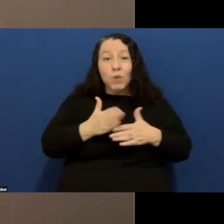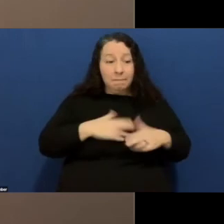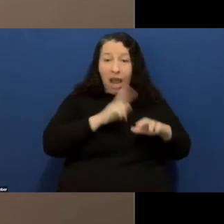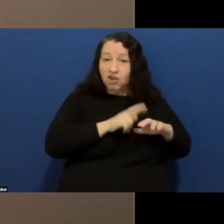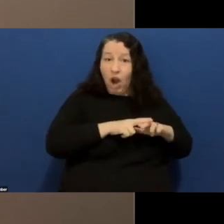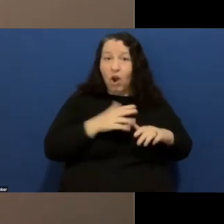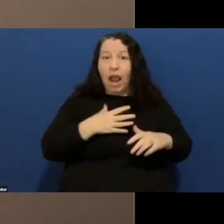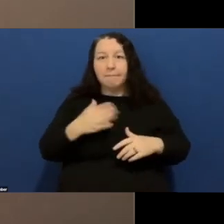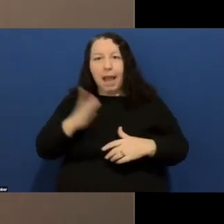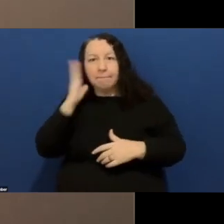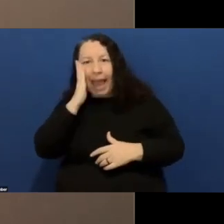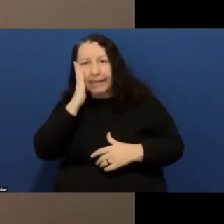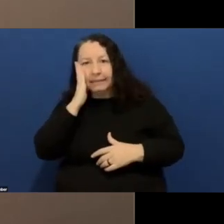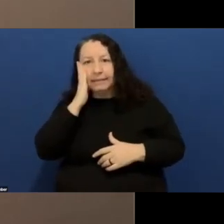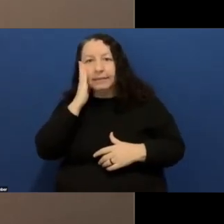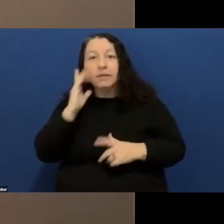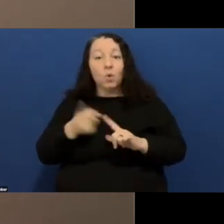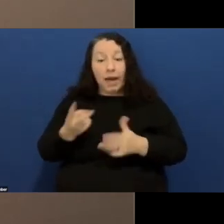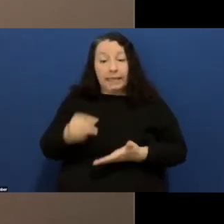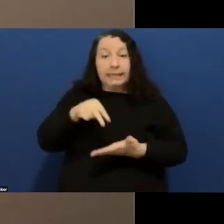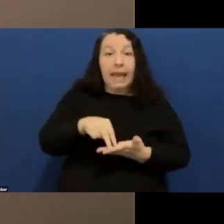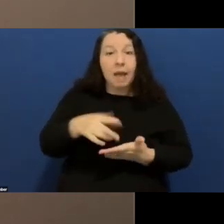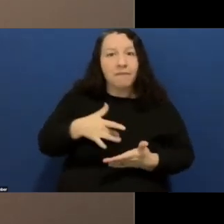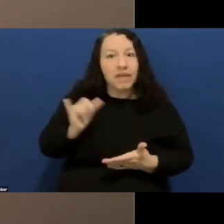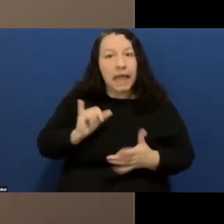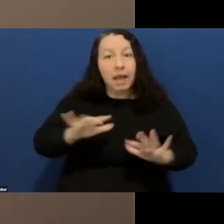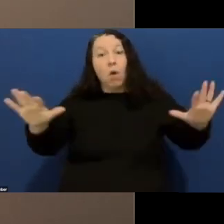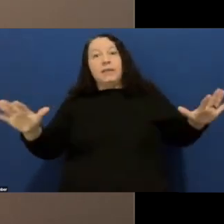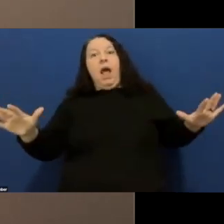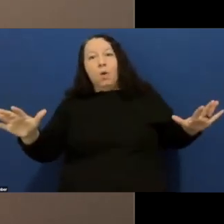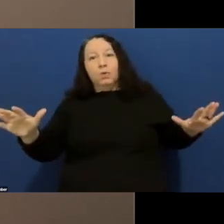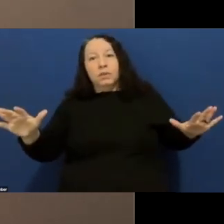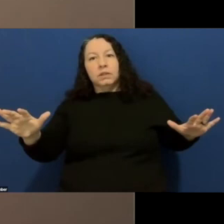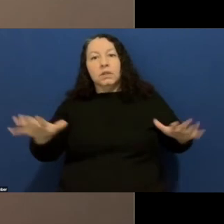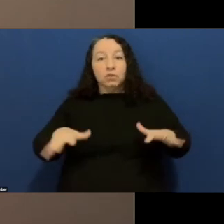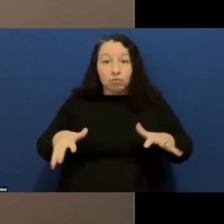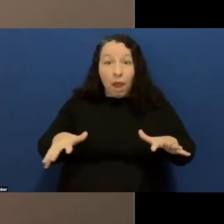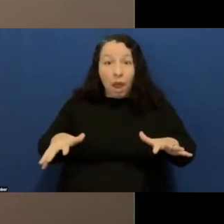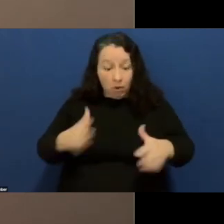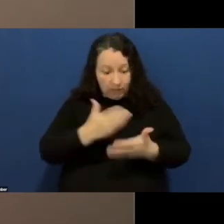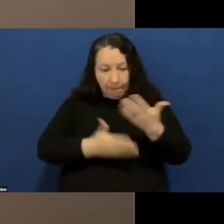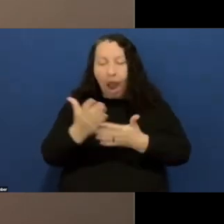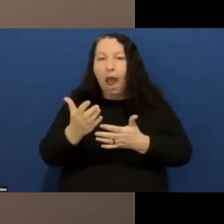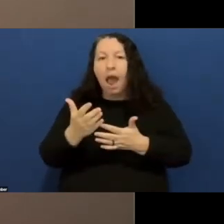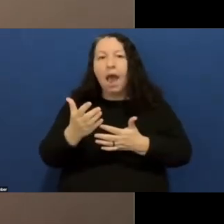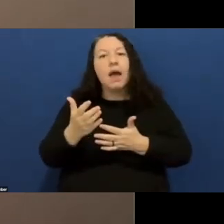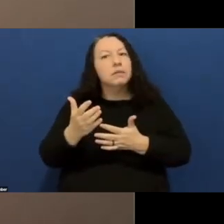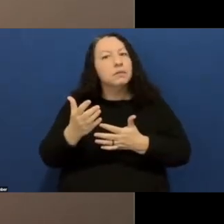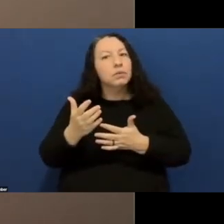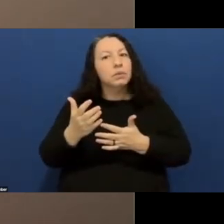my chair and my bed. When I stand up, I feel as if I am falling down…. The tremors in